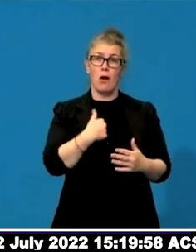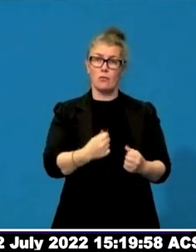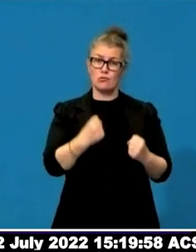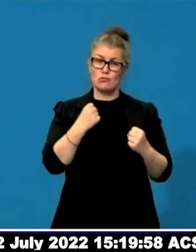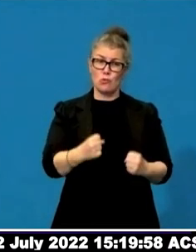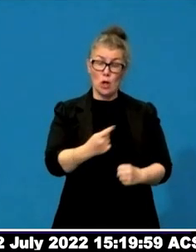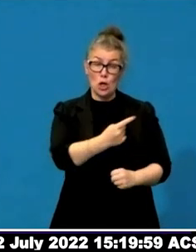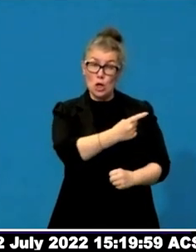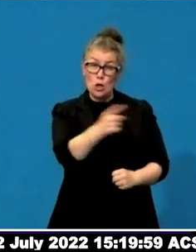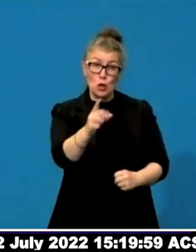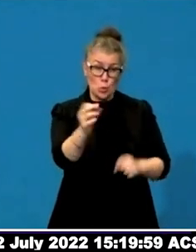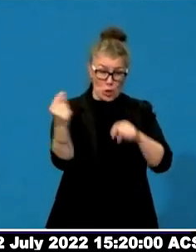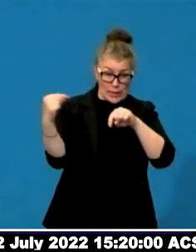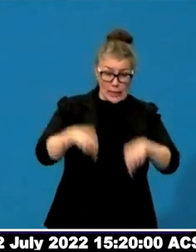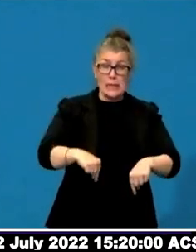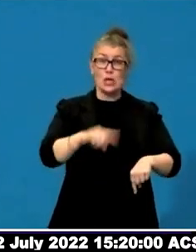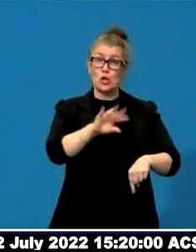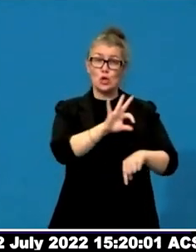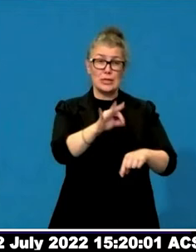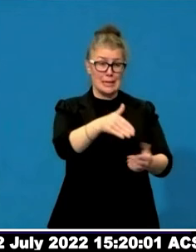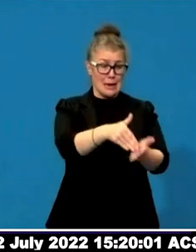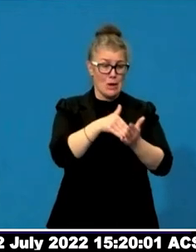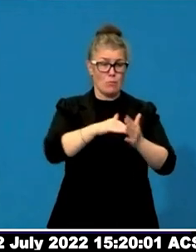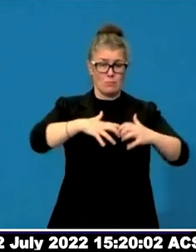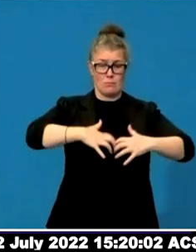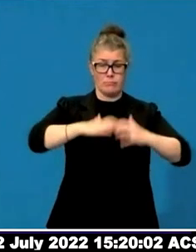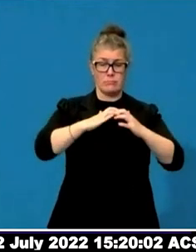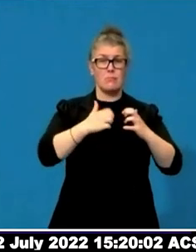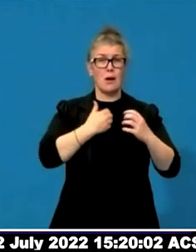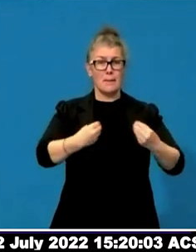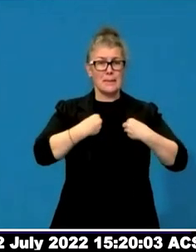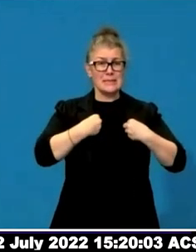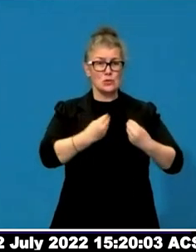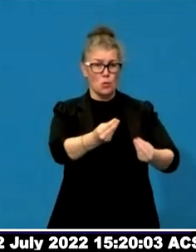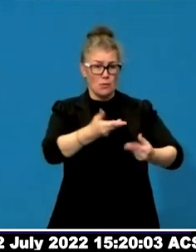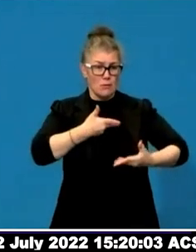You didn't help me start this business. You weren't there giving me information and advice and support.